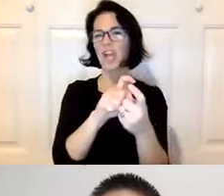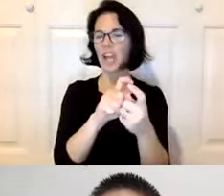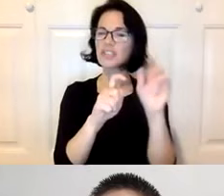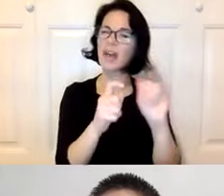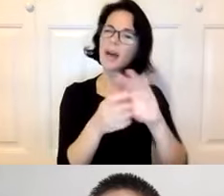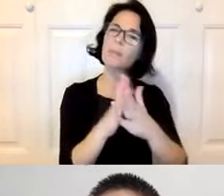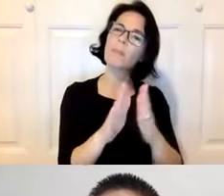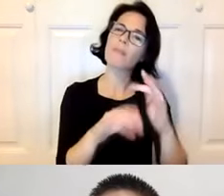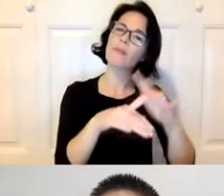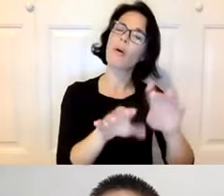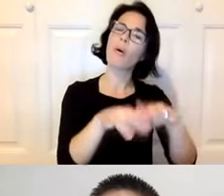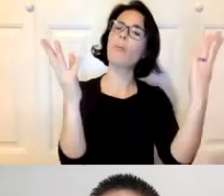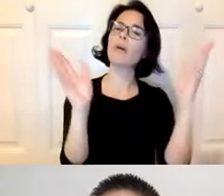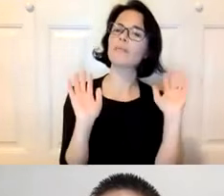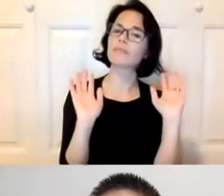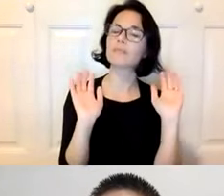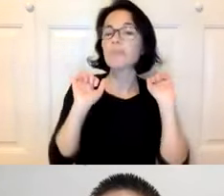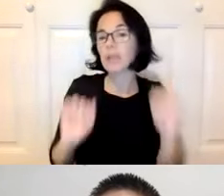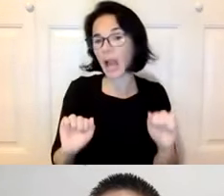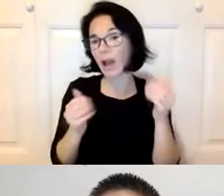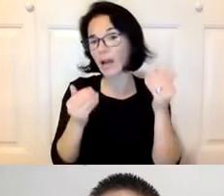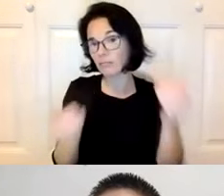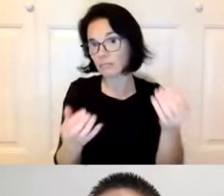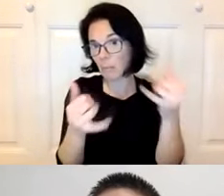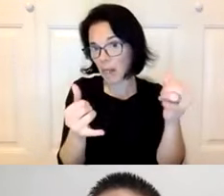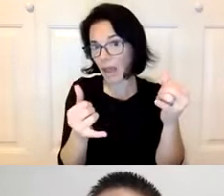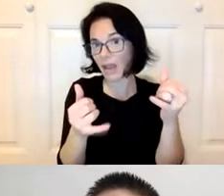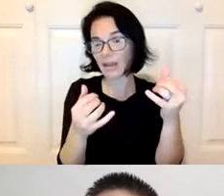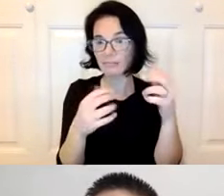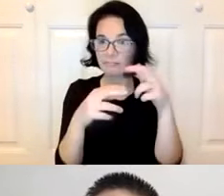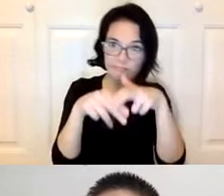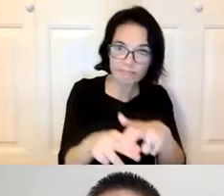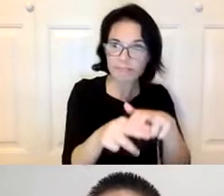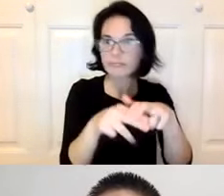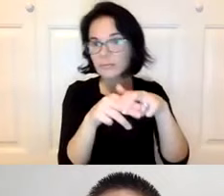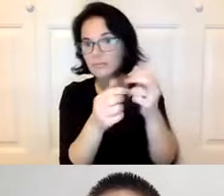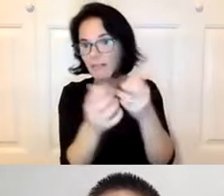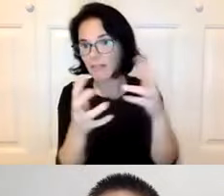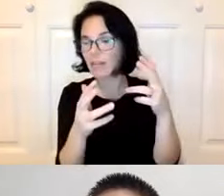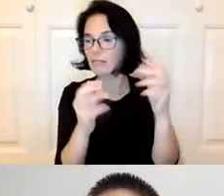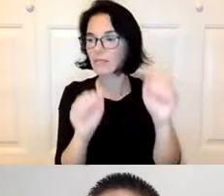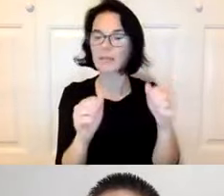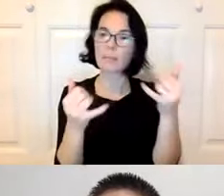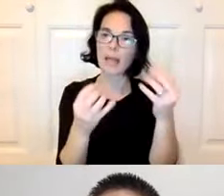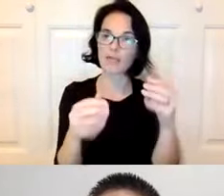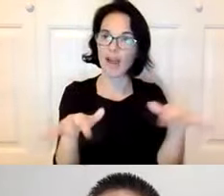Janette was talking about the County News Center. They have updates on how the county is doing.